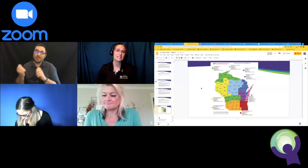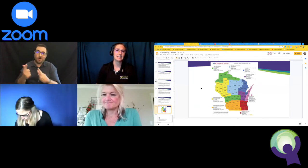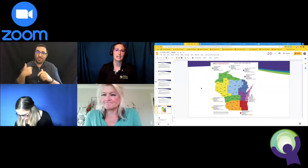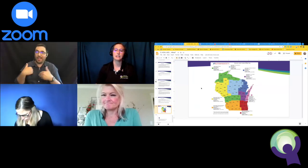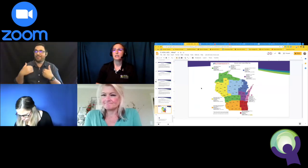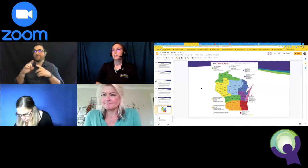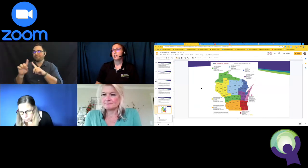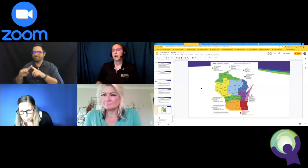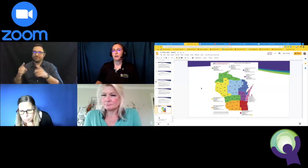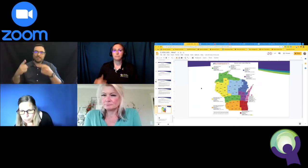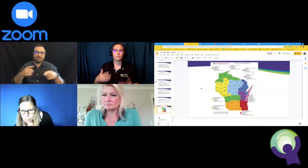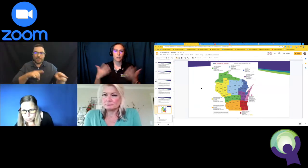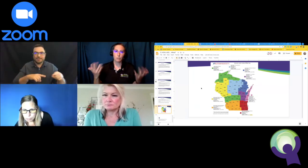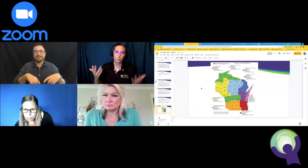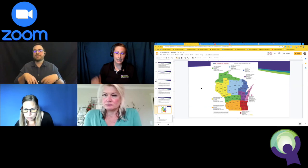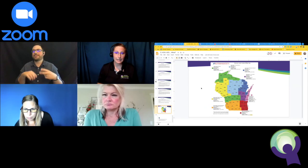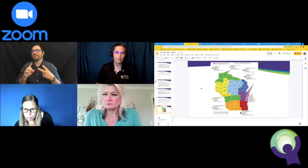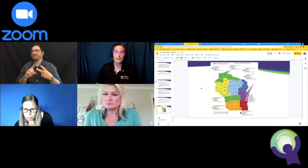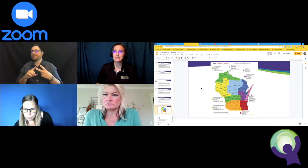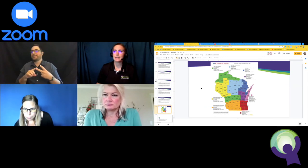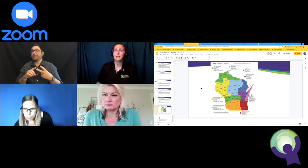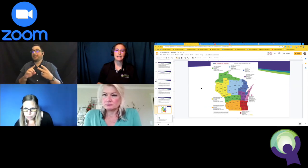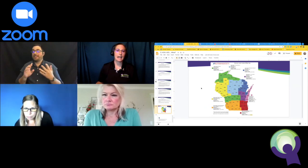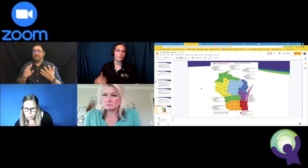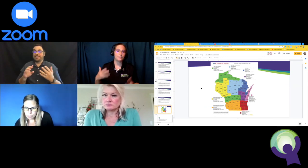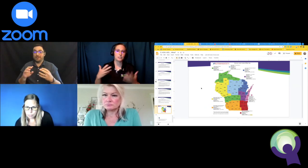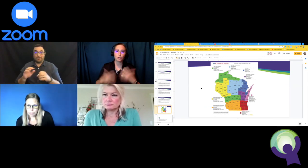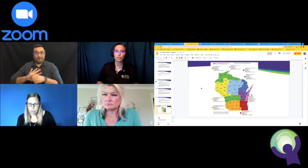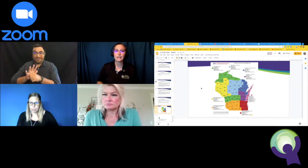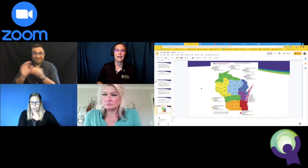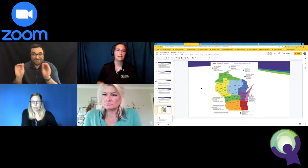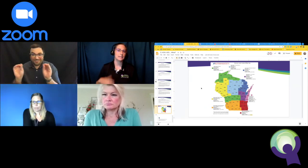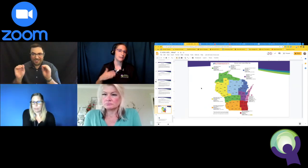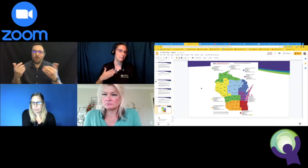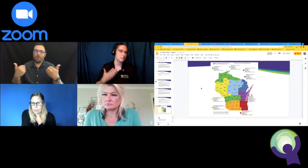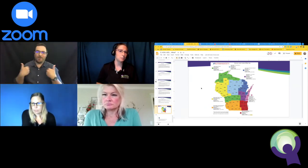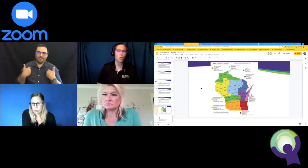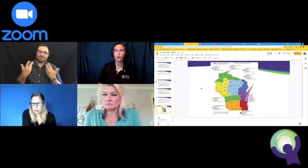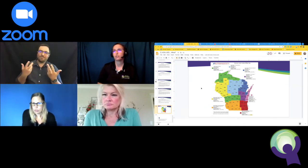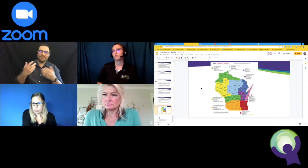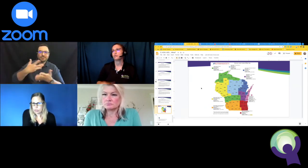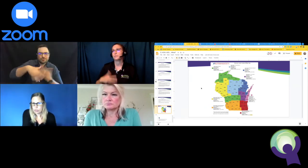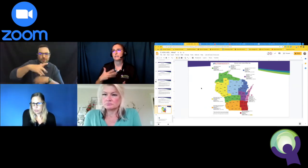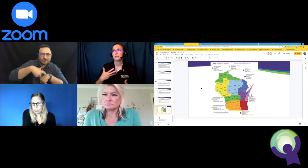and-- when we're not in a pandemic, they have social times and support groups and